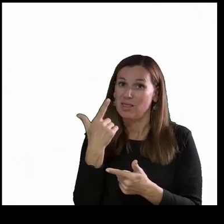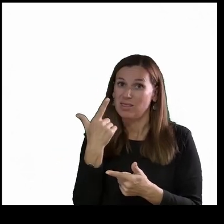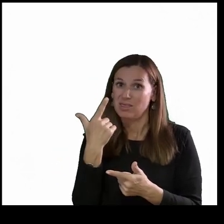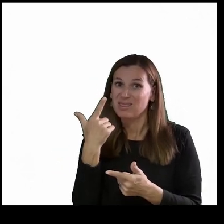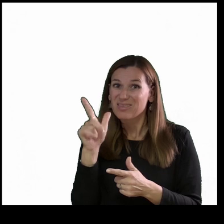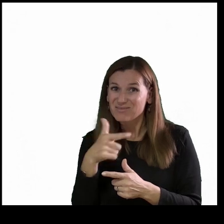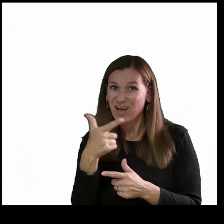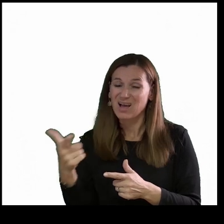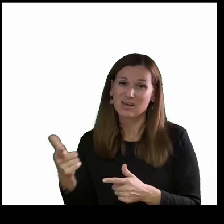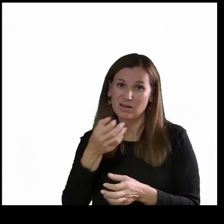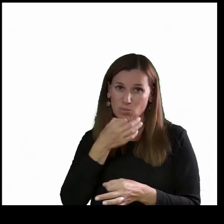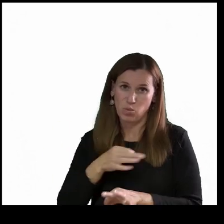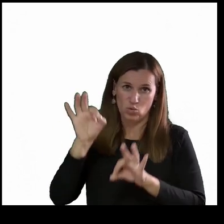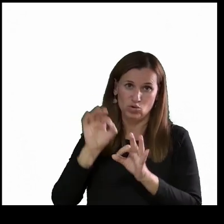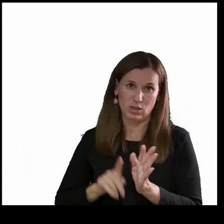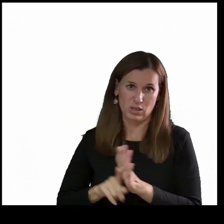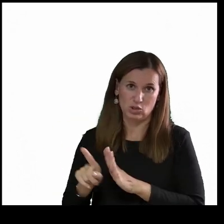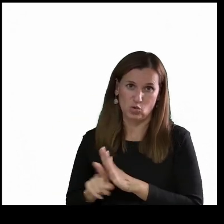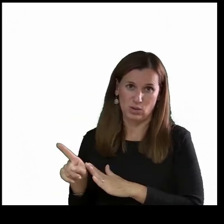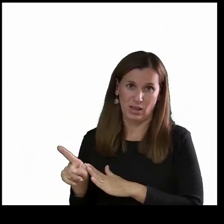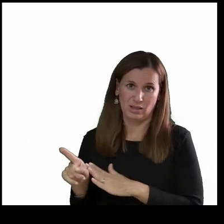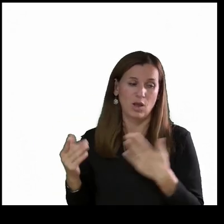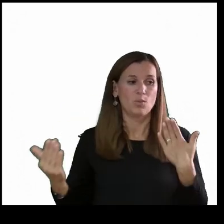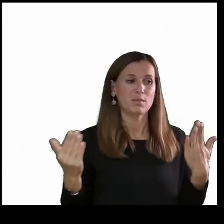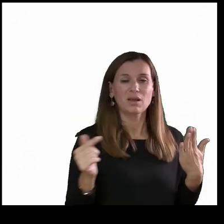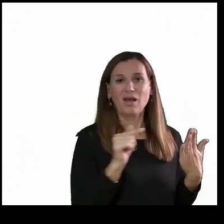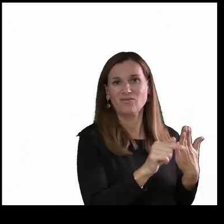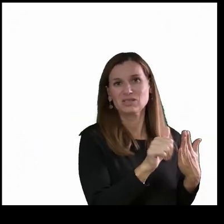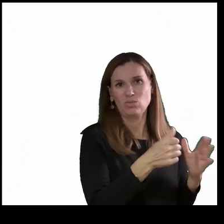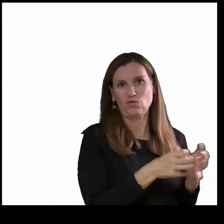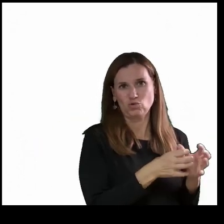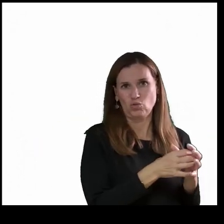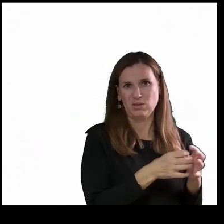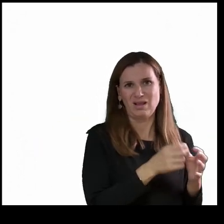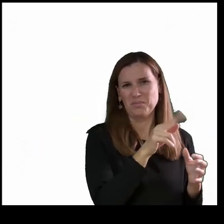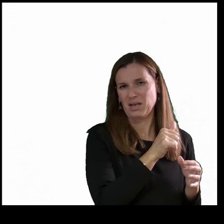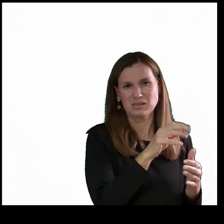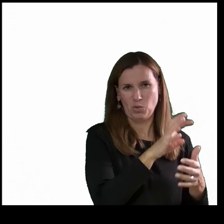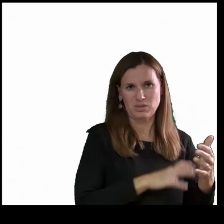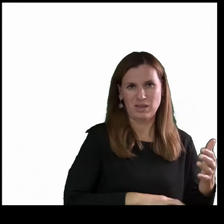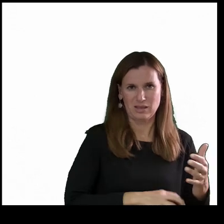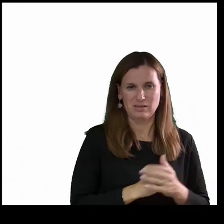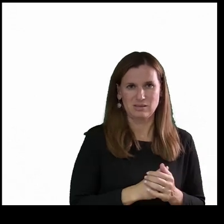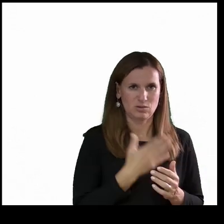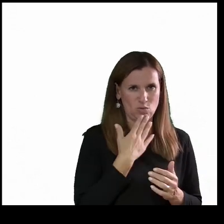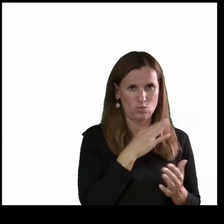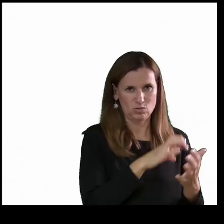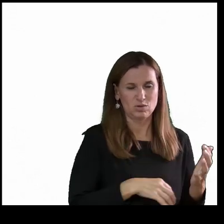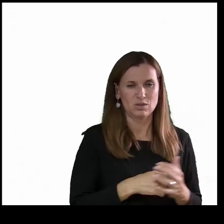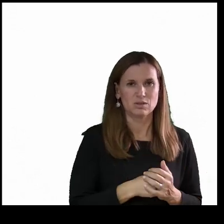performance comparing to the. To the first group. And that